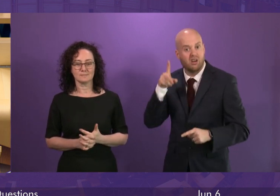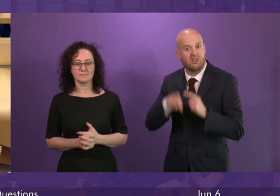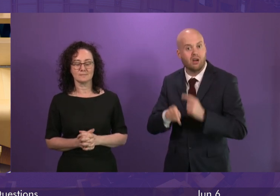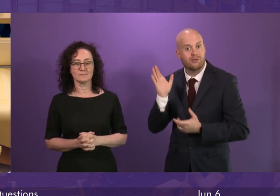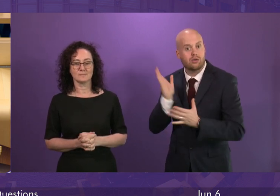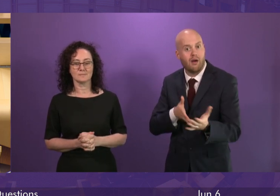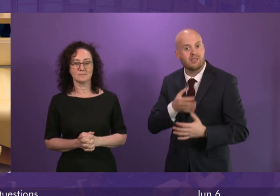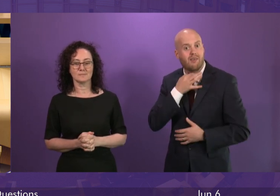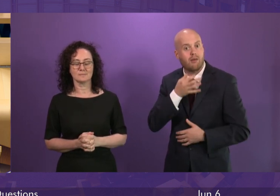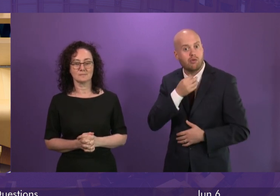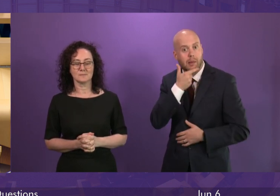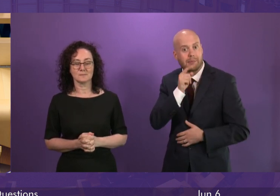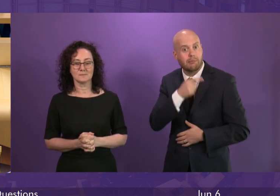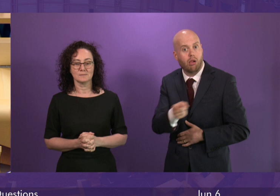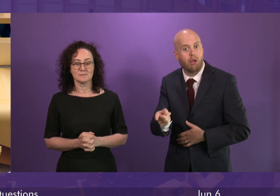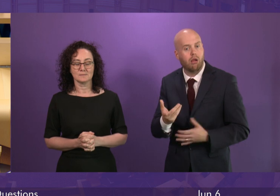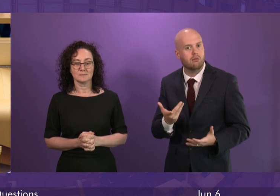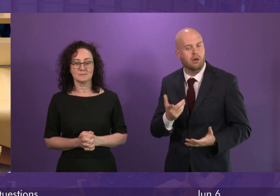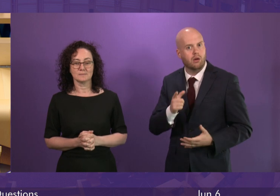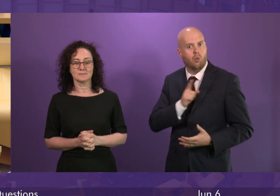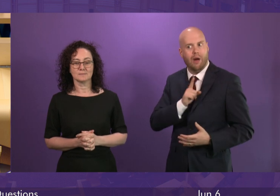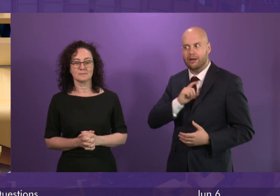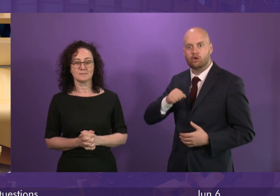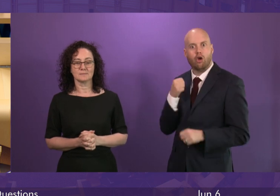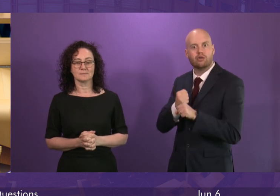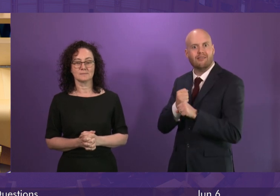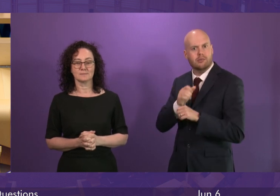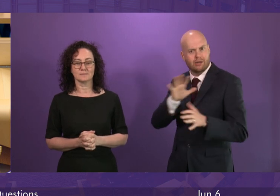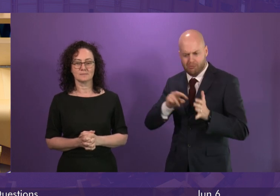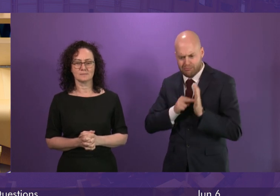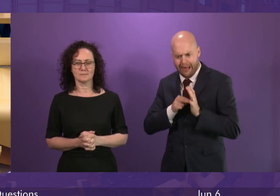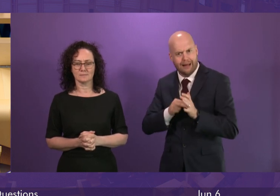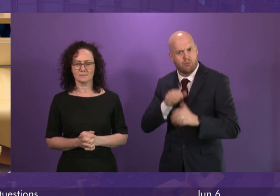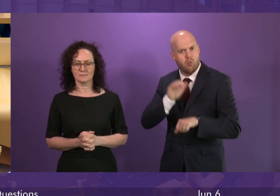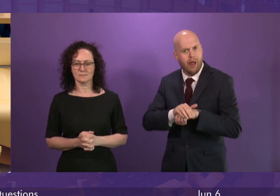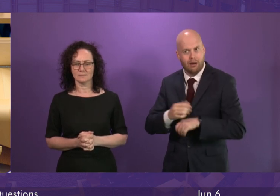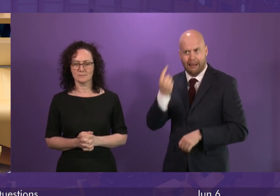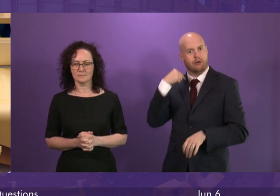why did the Government not heed the warnings more than a year ago? It is the Government’s